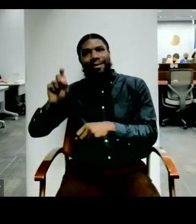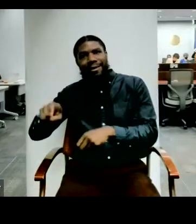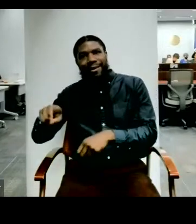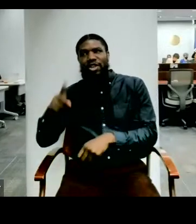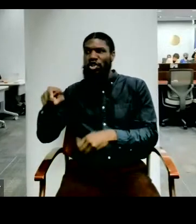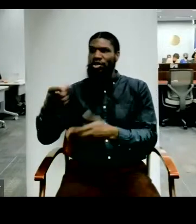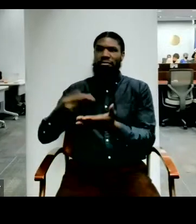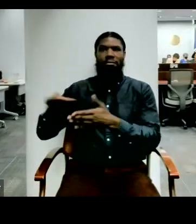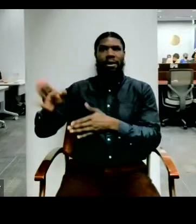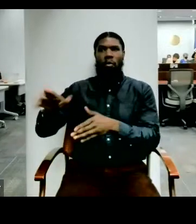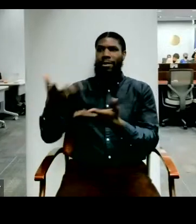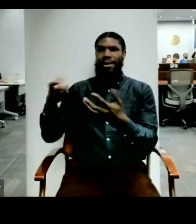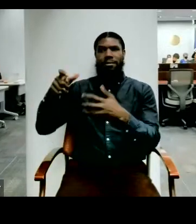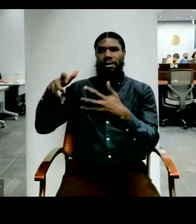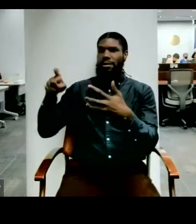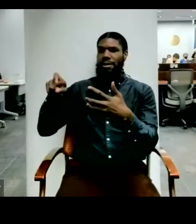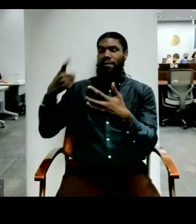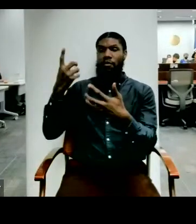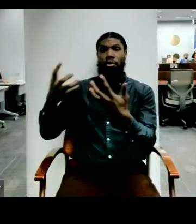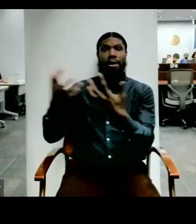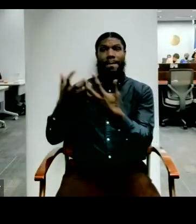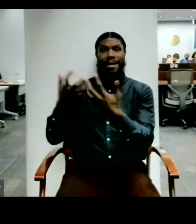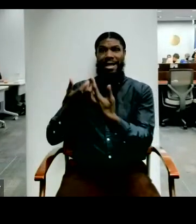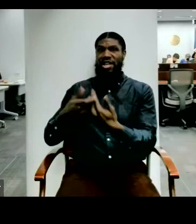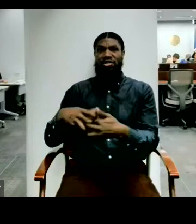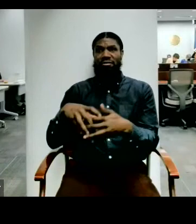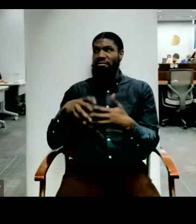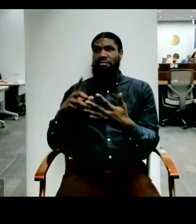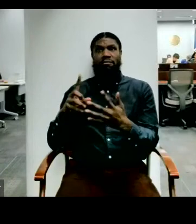Artificial Intelligence based discrimination is one of the things that is most frightening